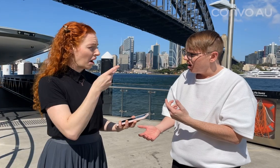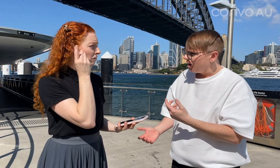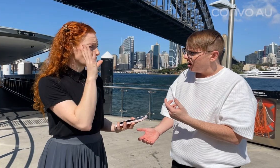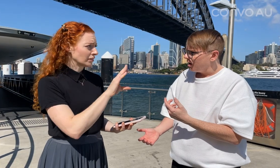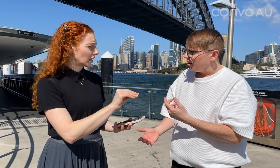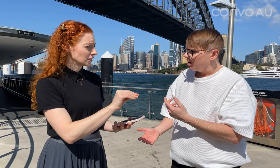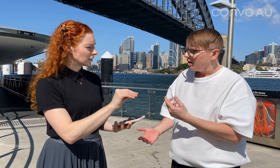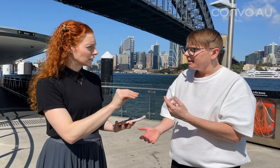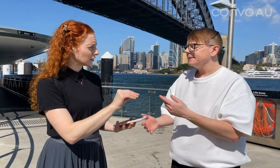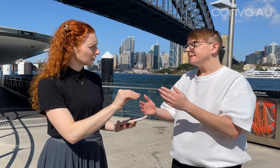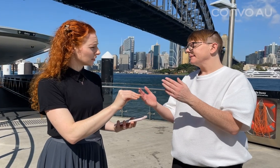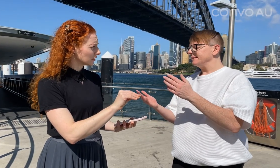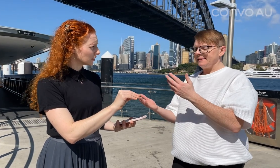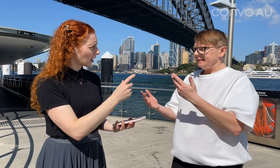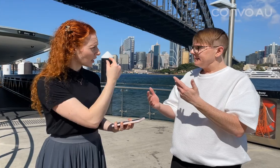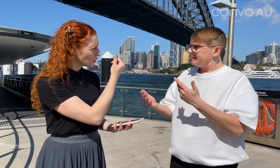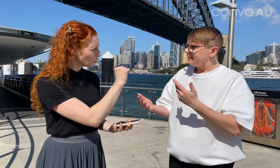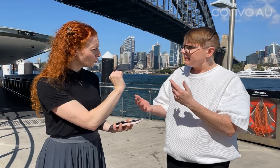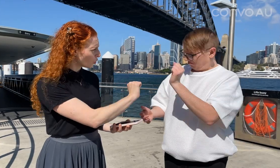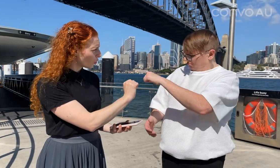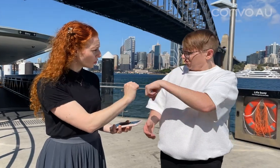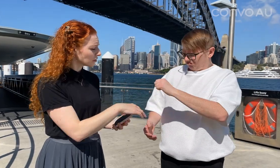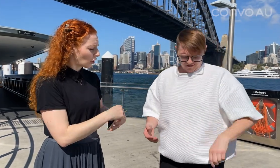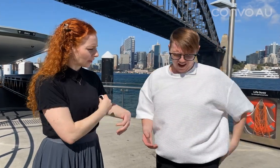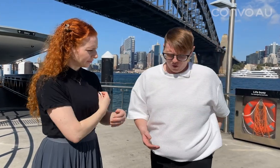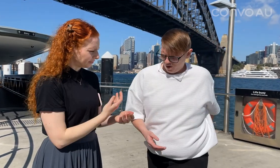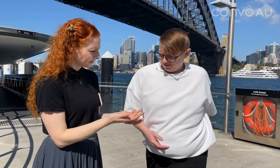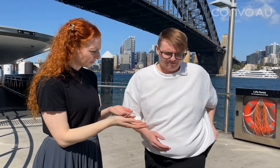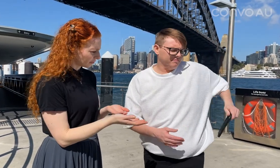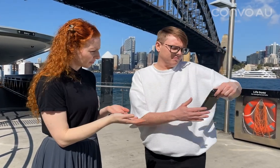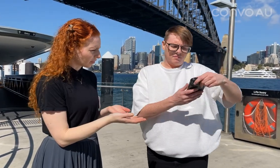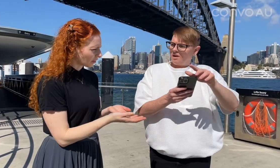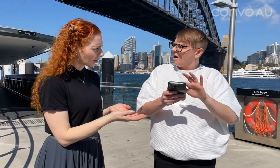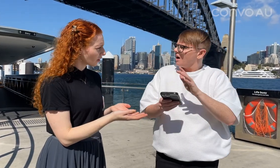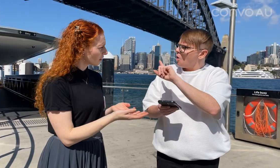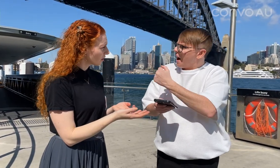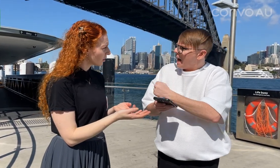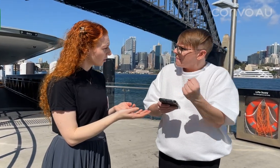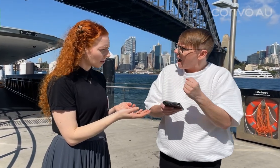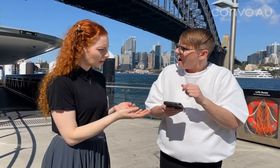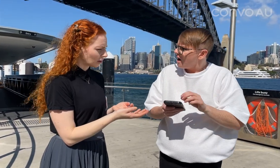My phone battery is flat, can I use your phone? Yes, what’s the number?